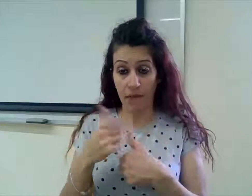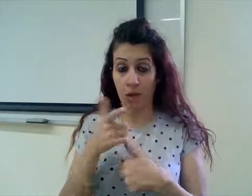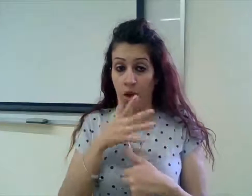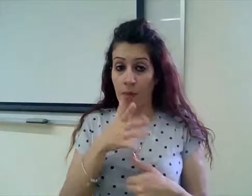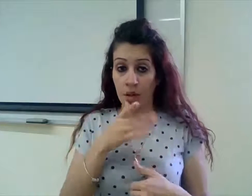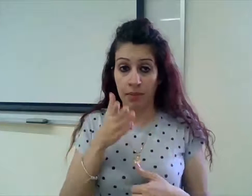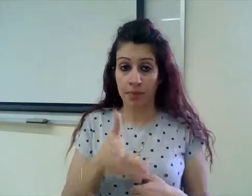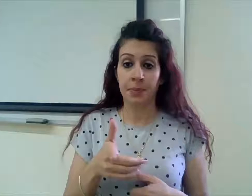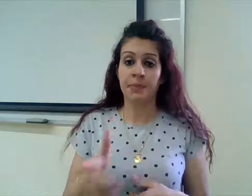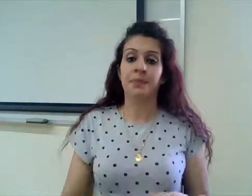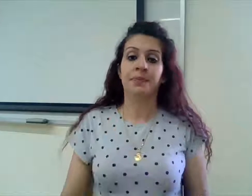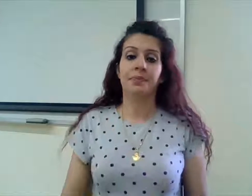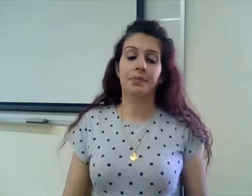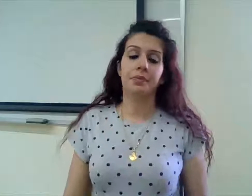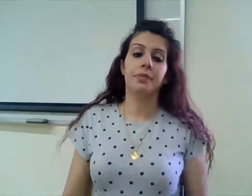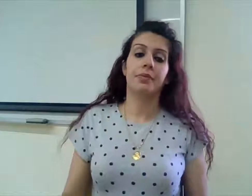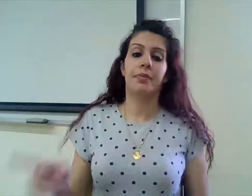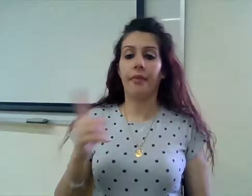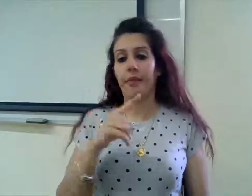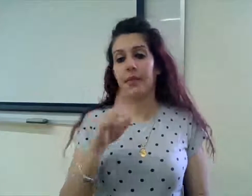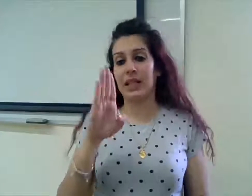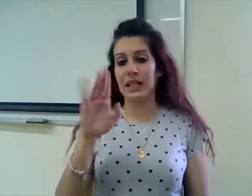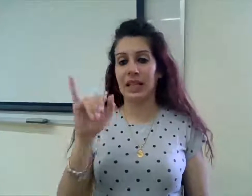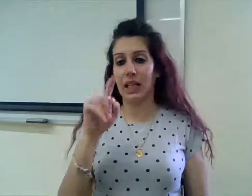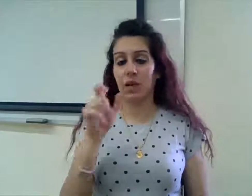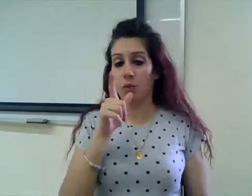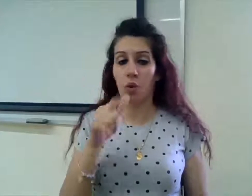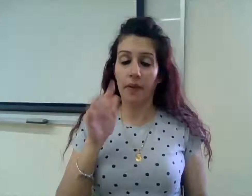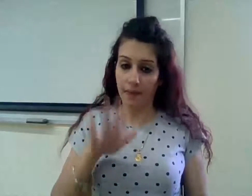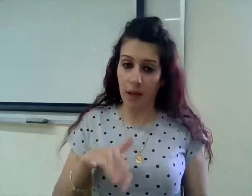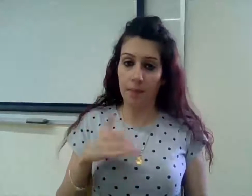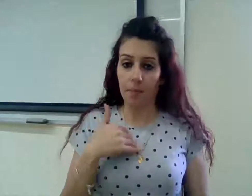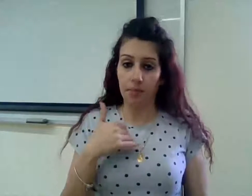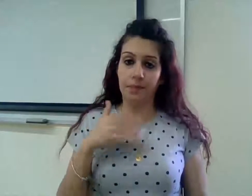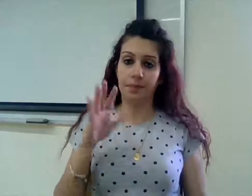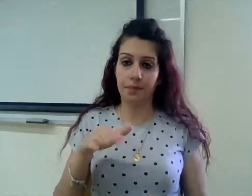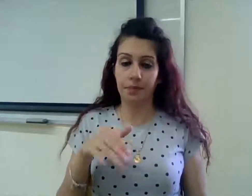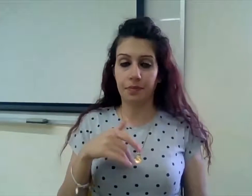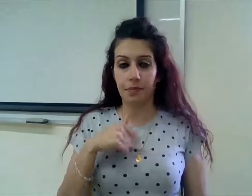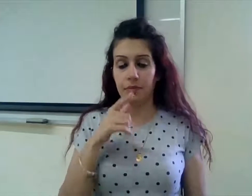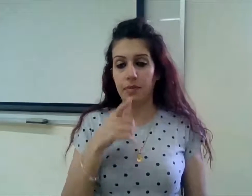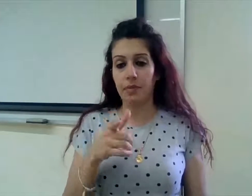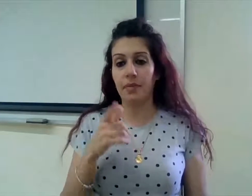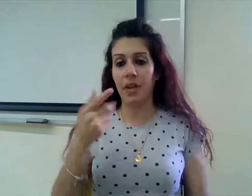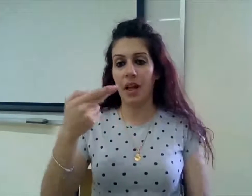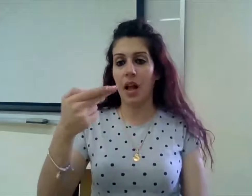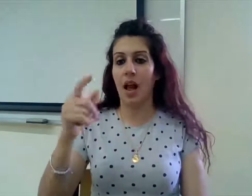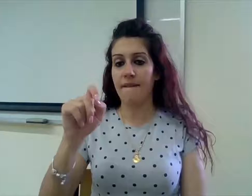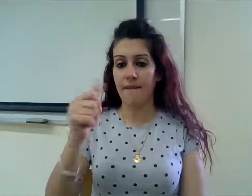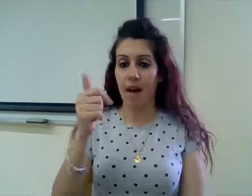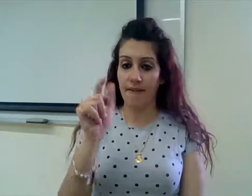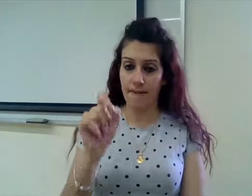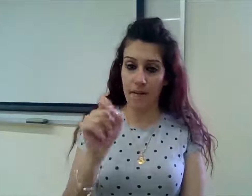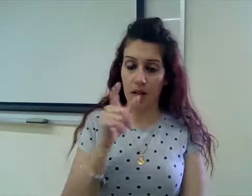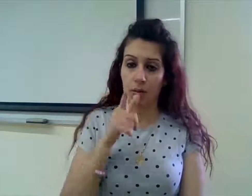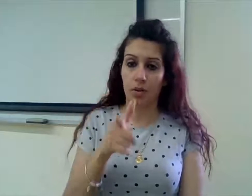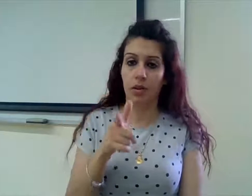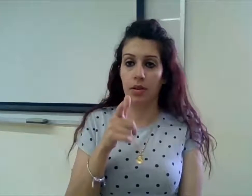be they're like are we with using online platform or against it's basically